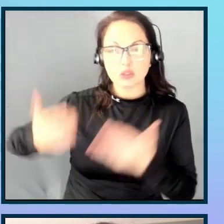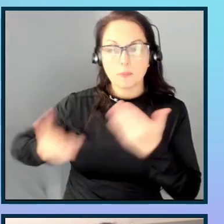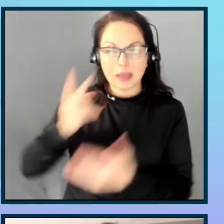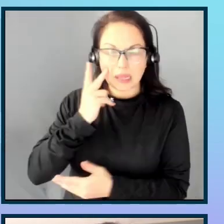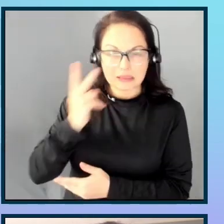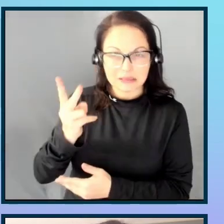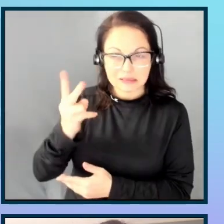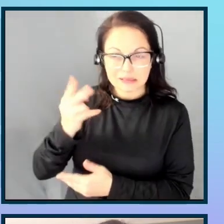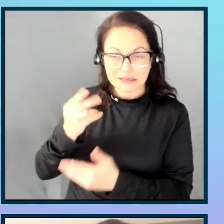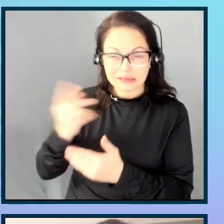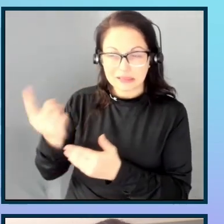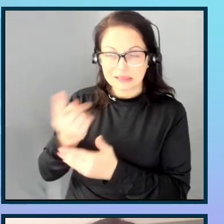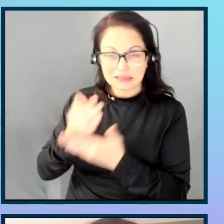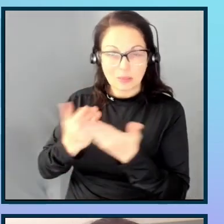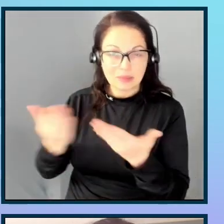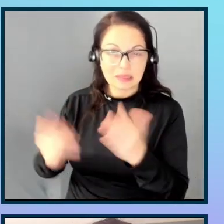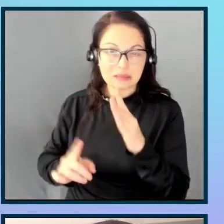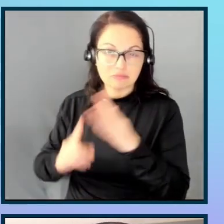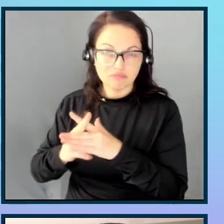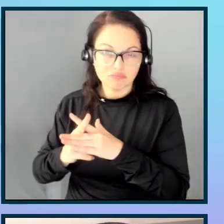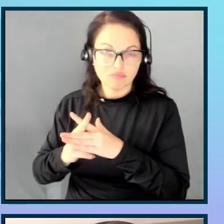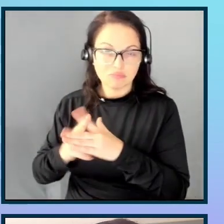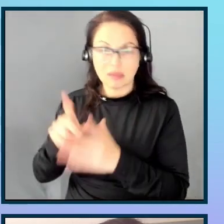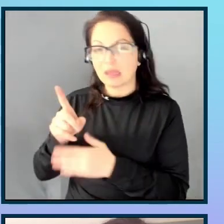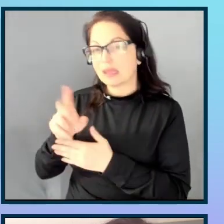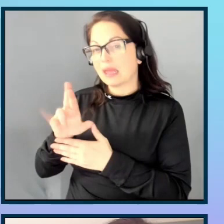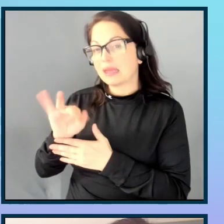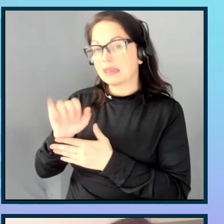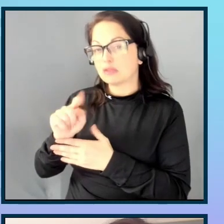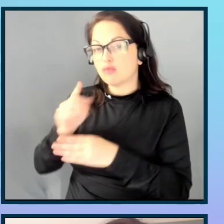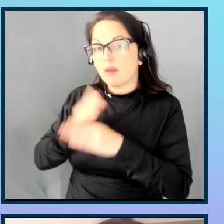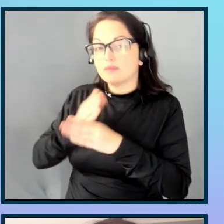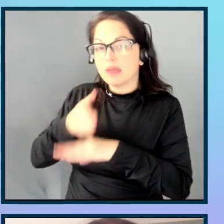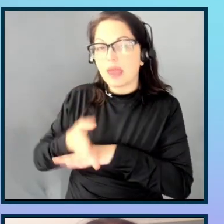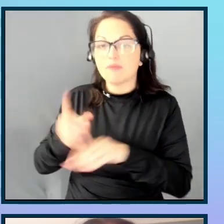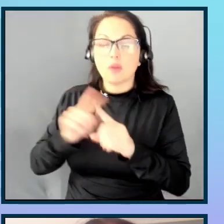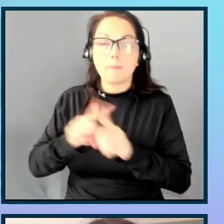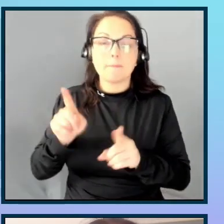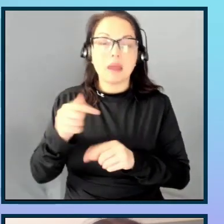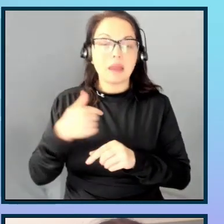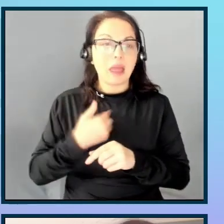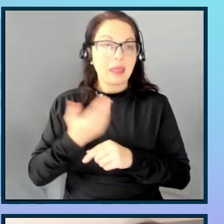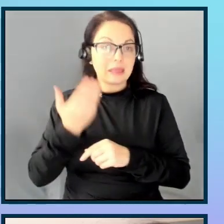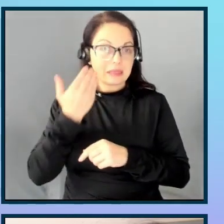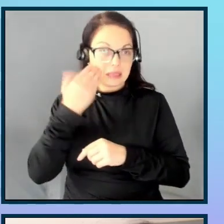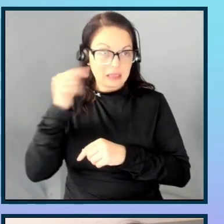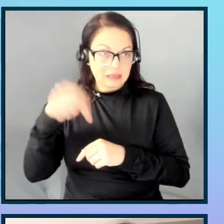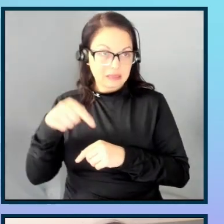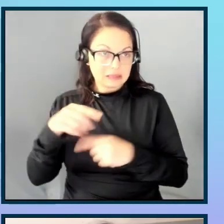come up in the next or draft after, but this is where I think it gets especially interesting.